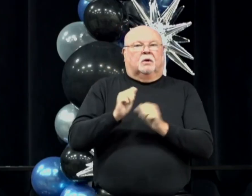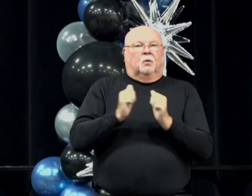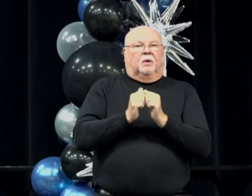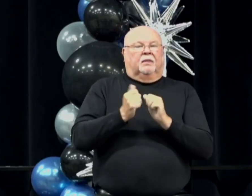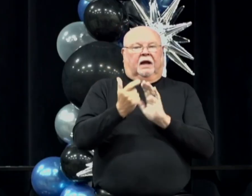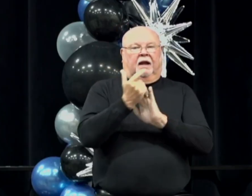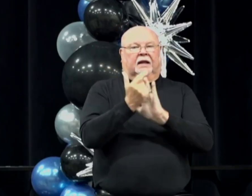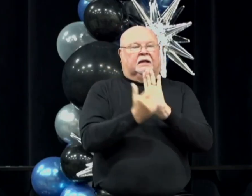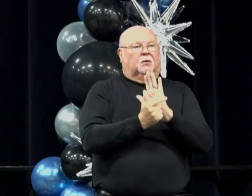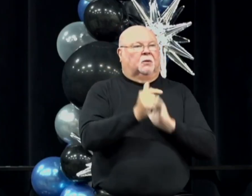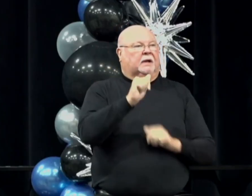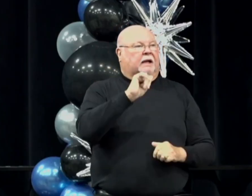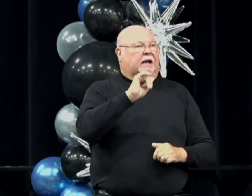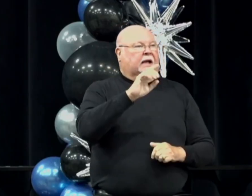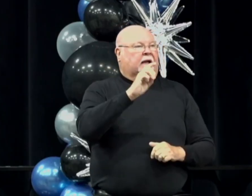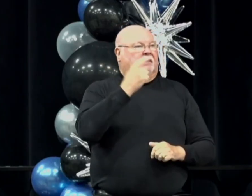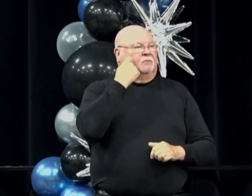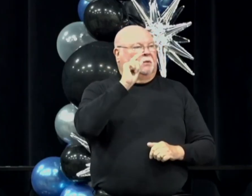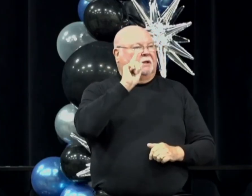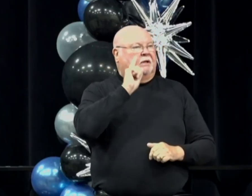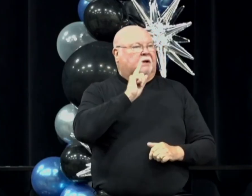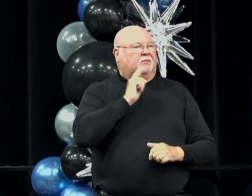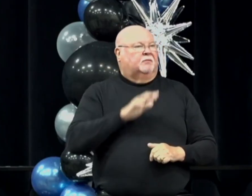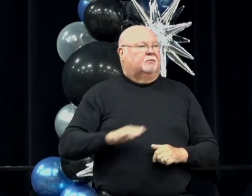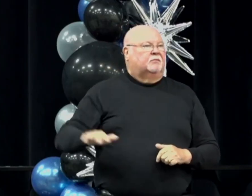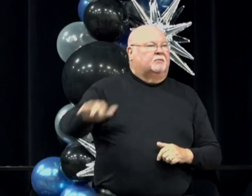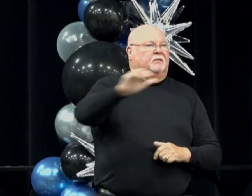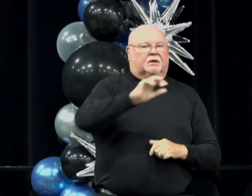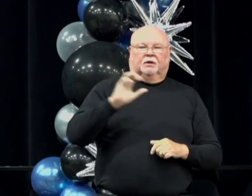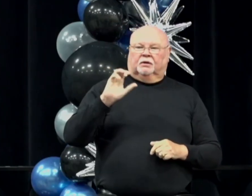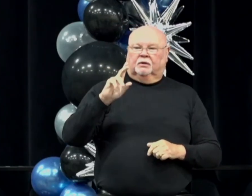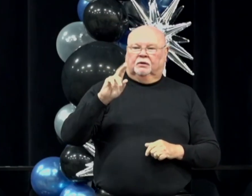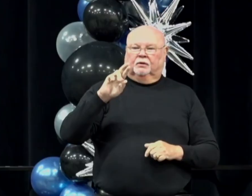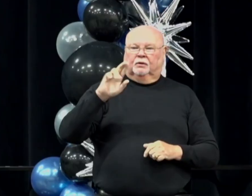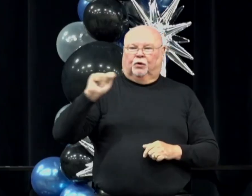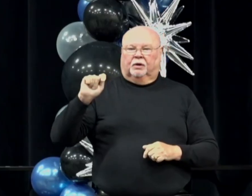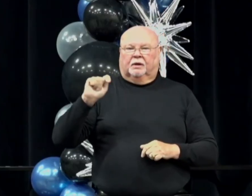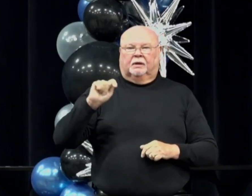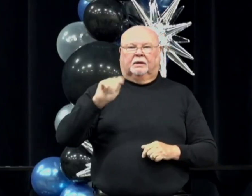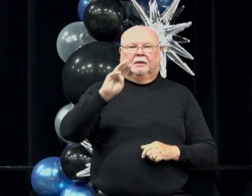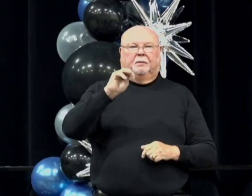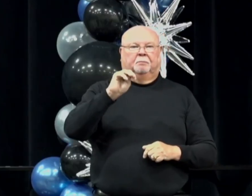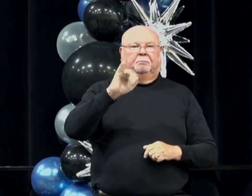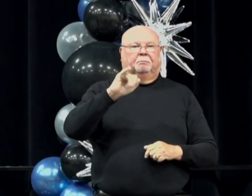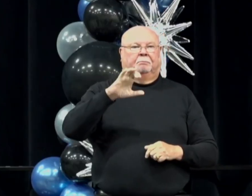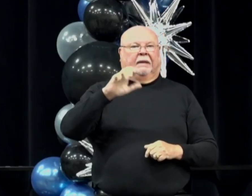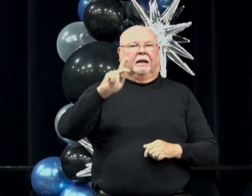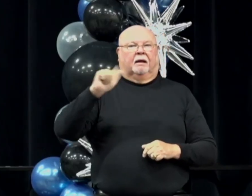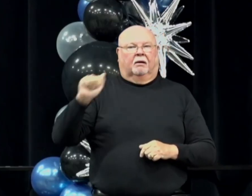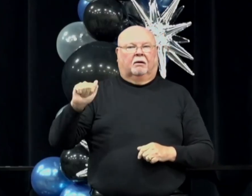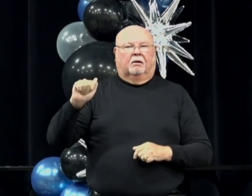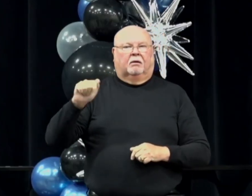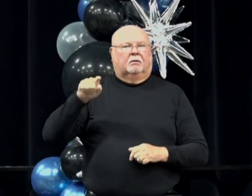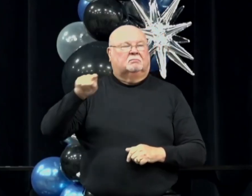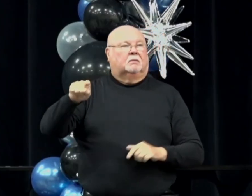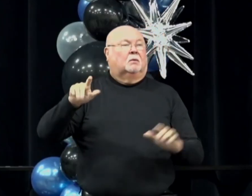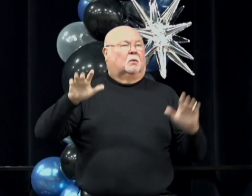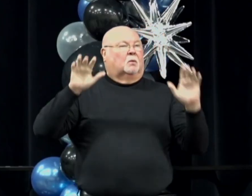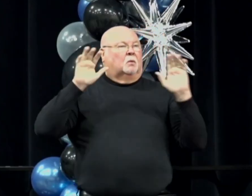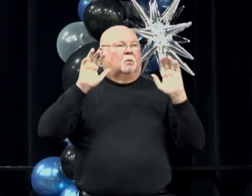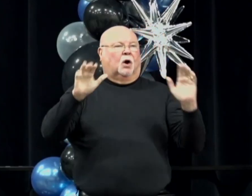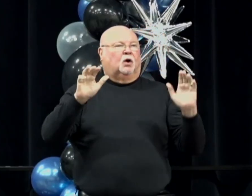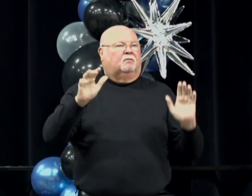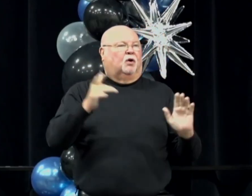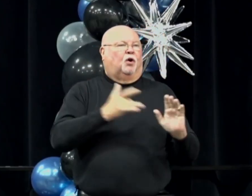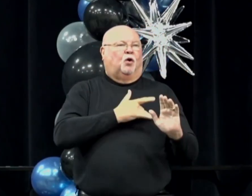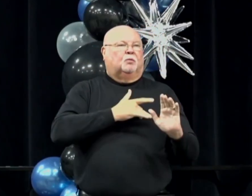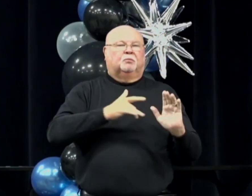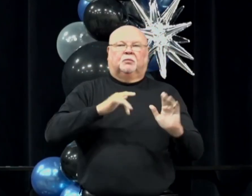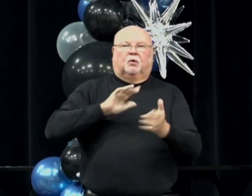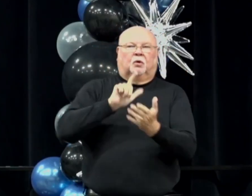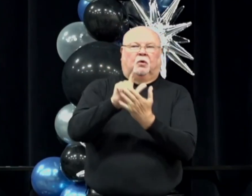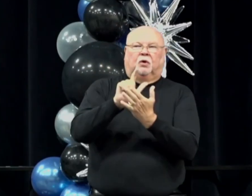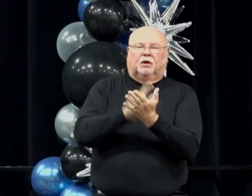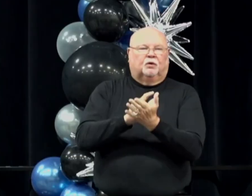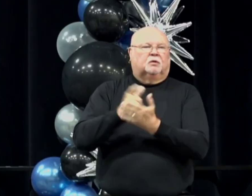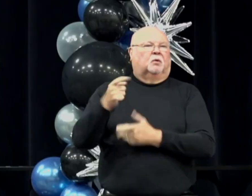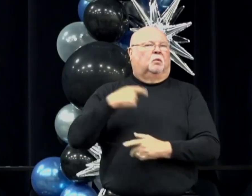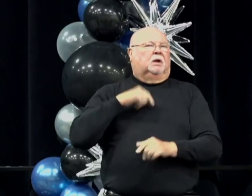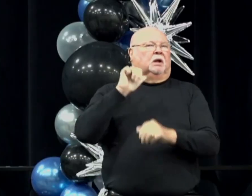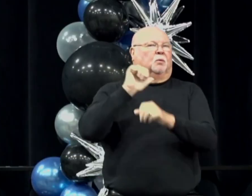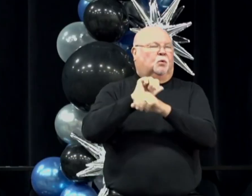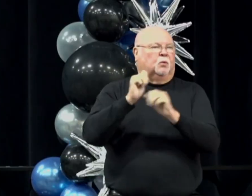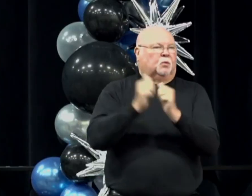working with Legal Aid for the Deaf, Curt Micka, who really had a wonderful heart. So,